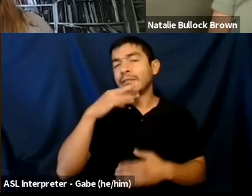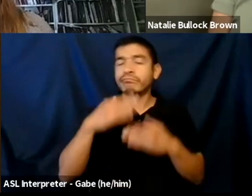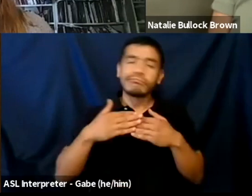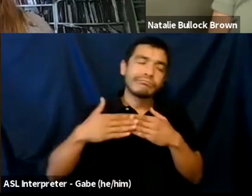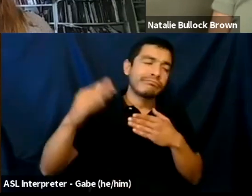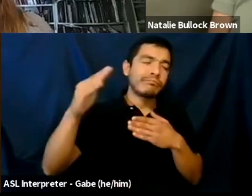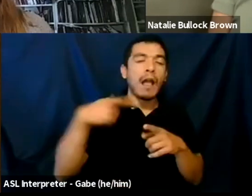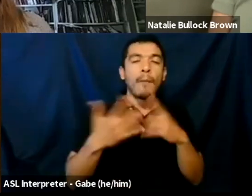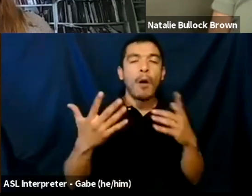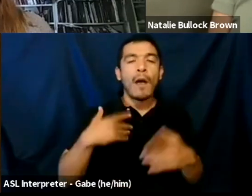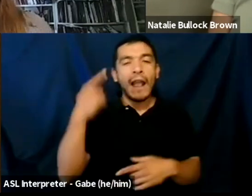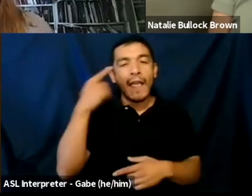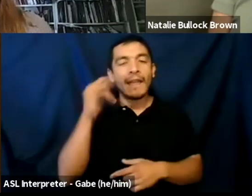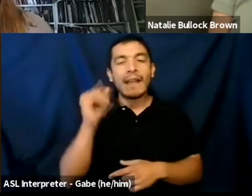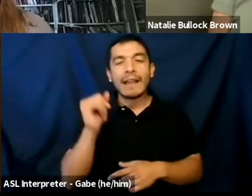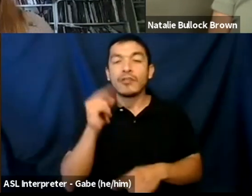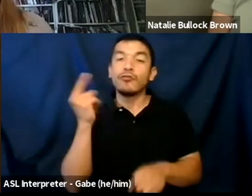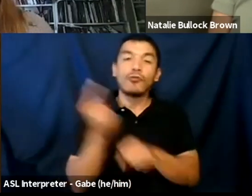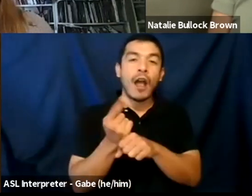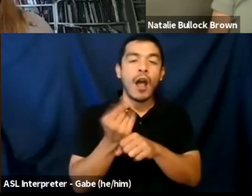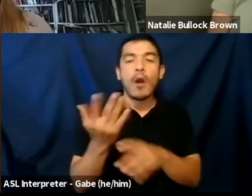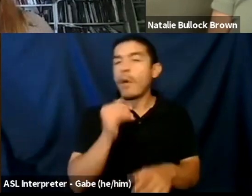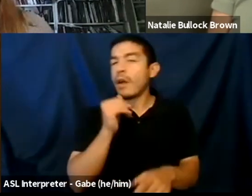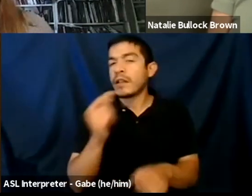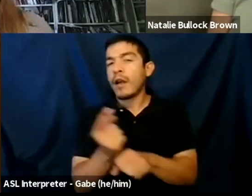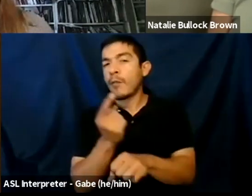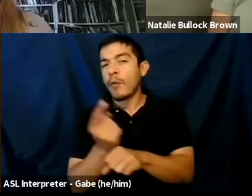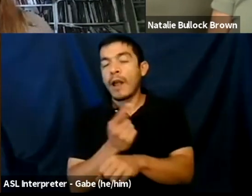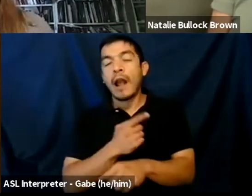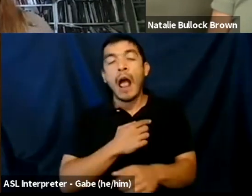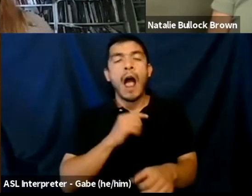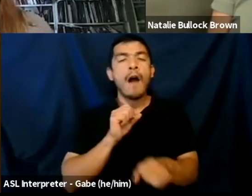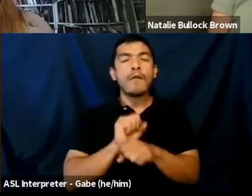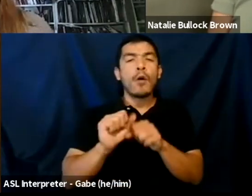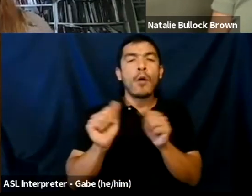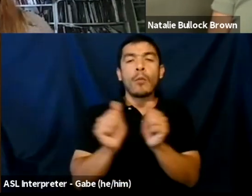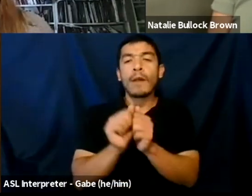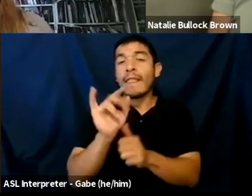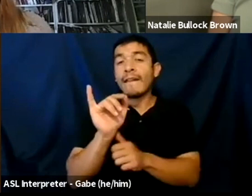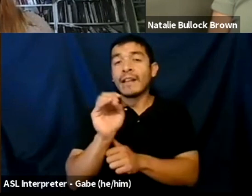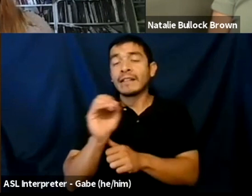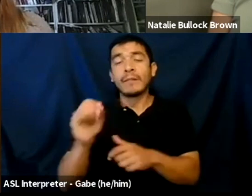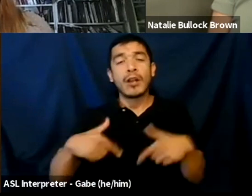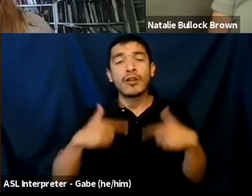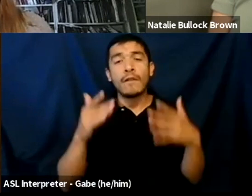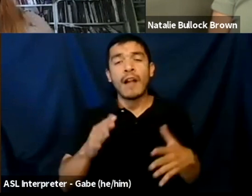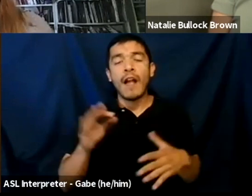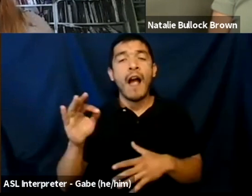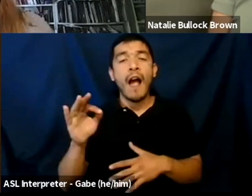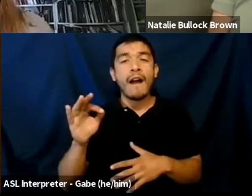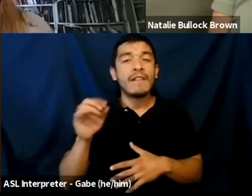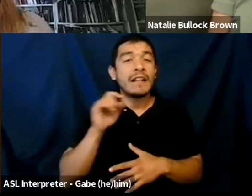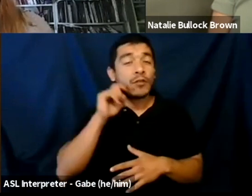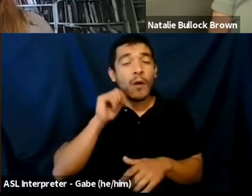or is not ethical, is or is not appropriate. I've worked with victims and survivors of gender based violence for almost 20 years now,